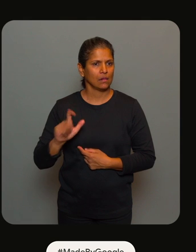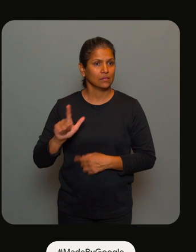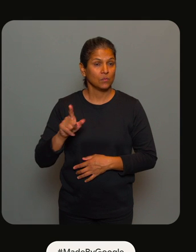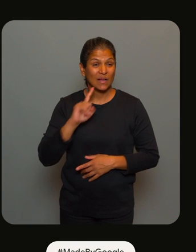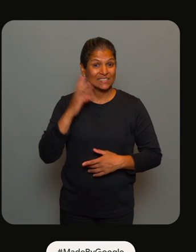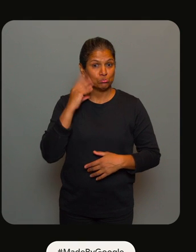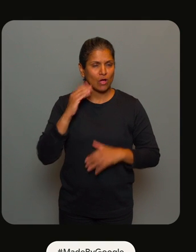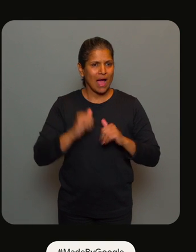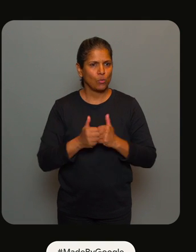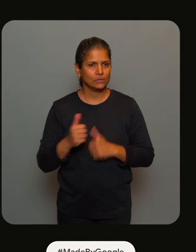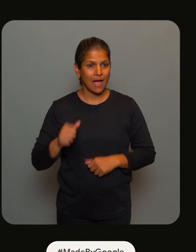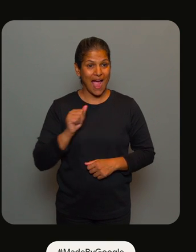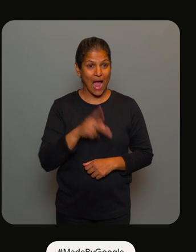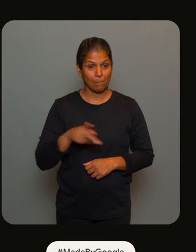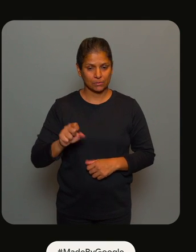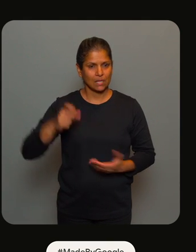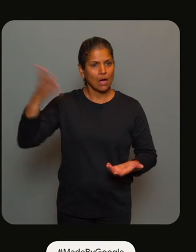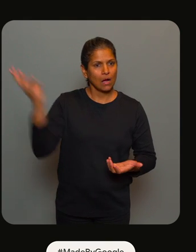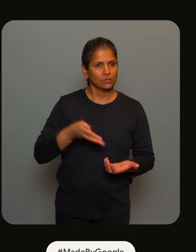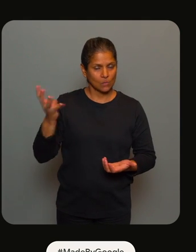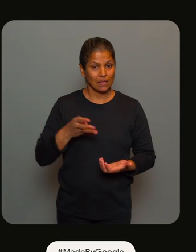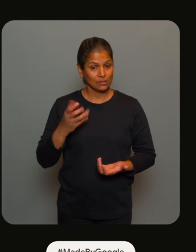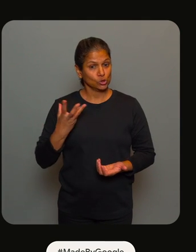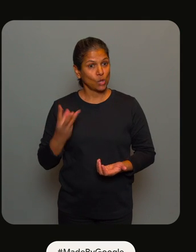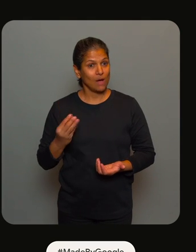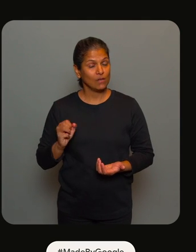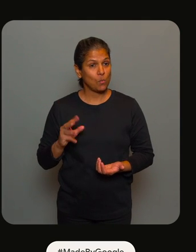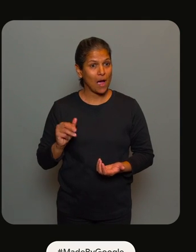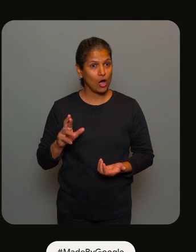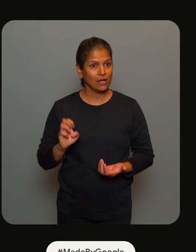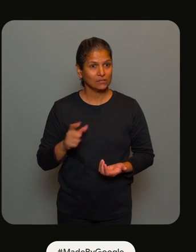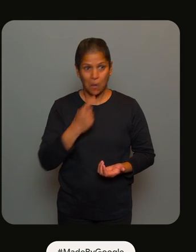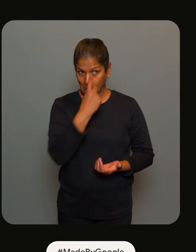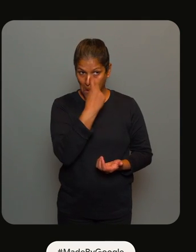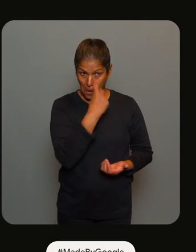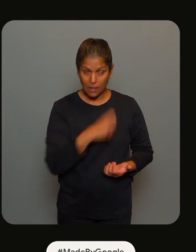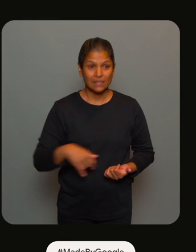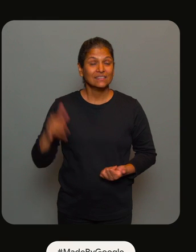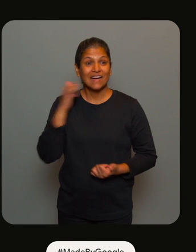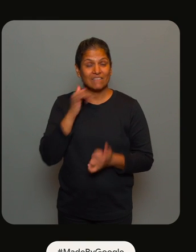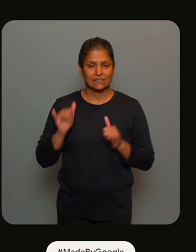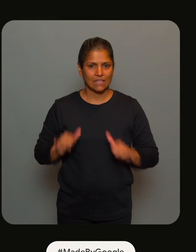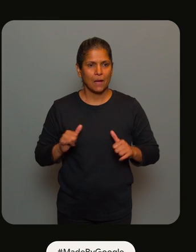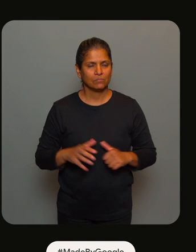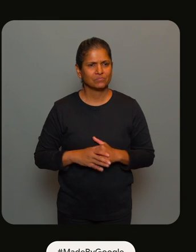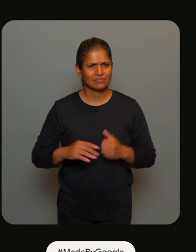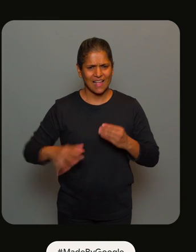which means that we can give your existing phone access to new features and upgrades, so your Pixel stays useful longer.